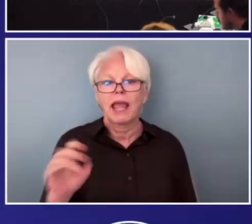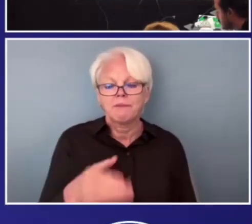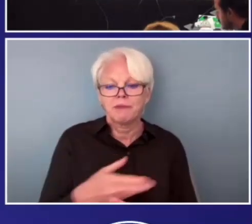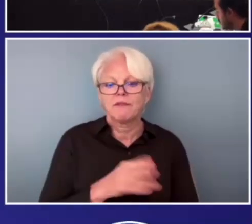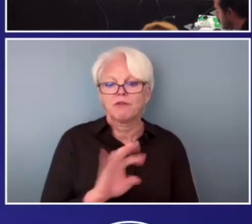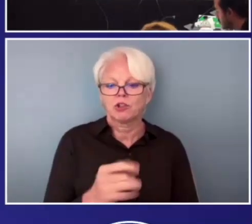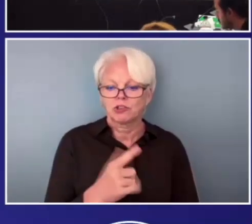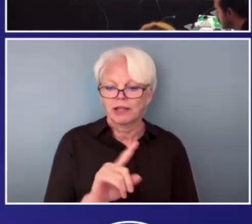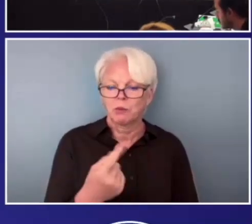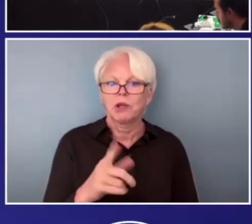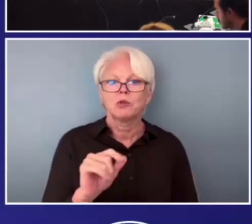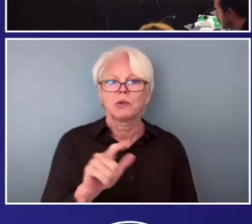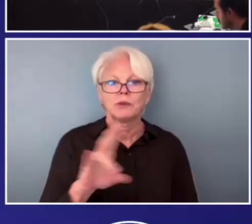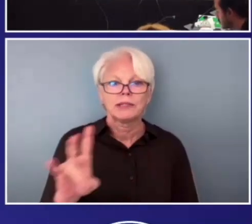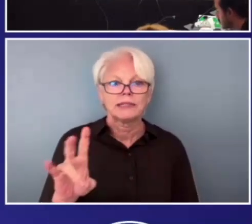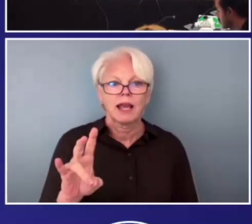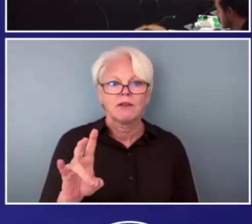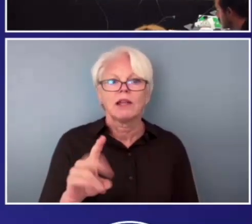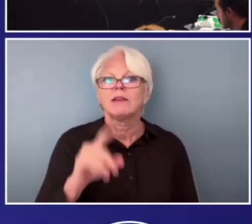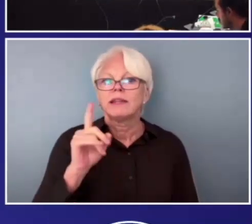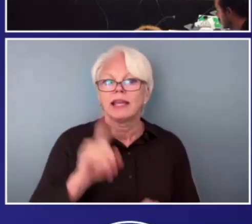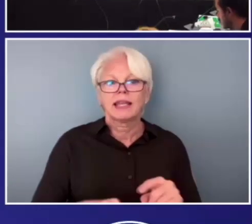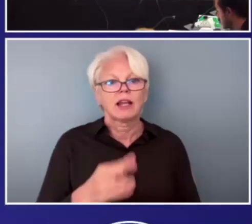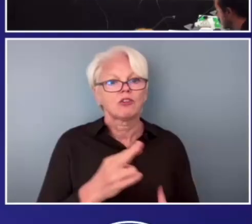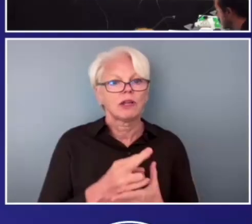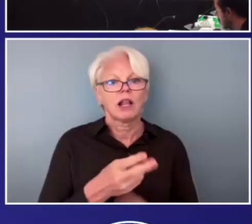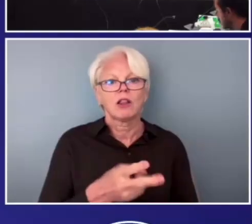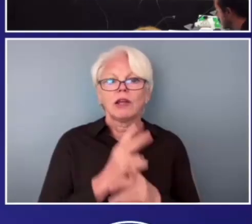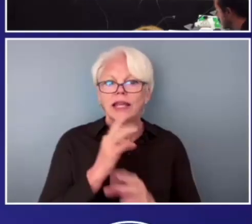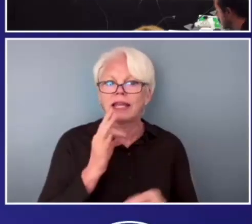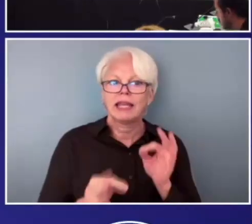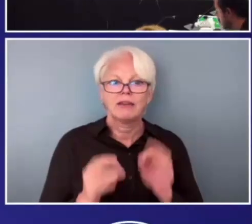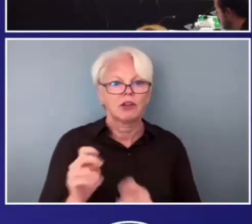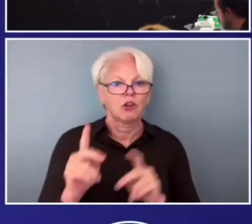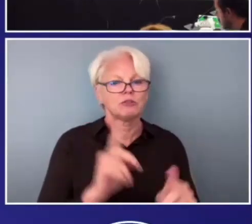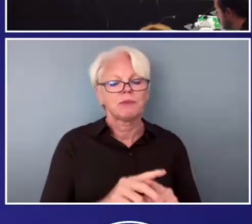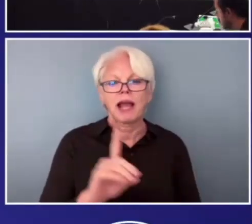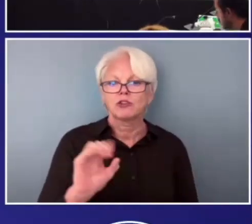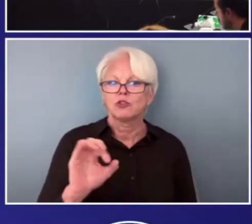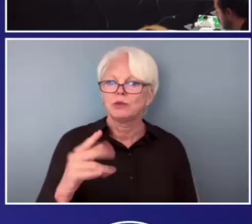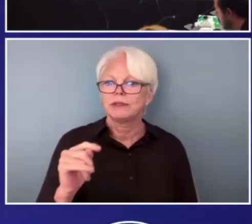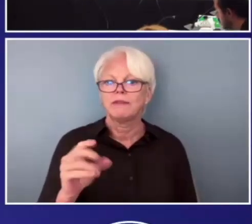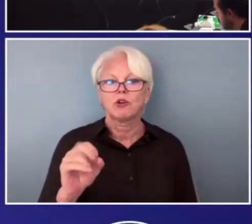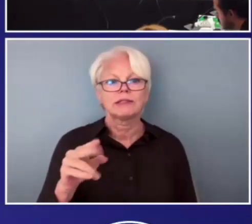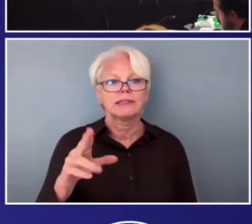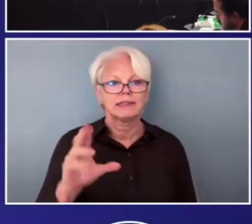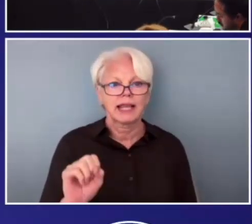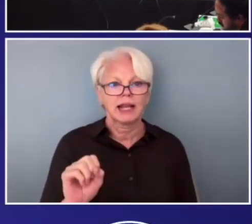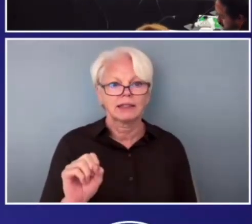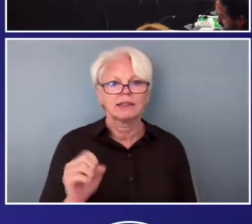the borrower cannot rehabilitate the loan if the loan returns to default status following the rehabilitation,